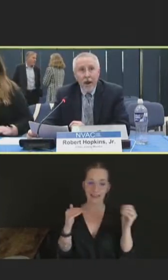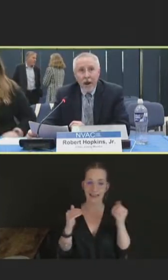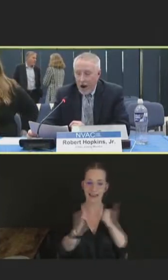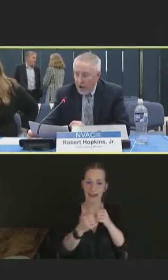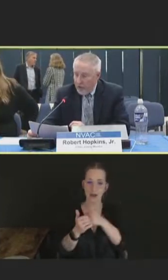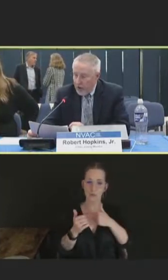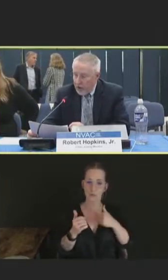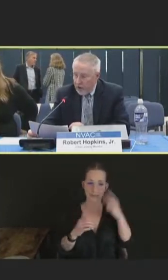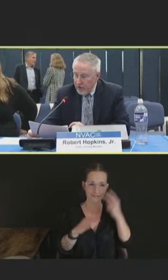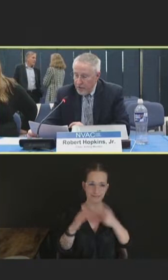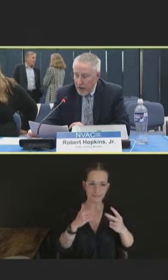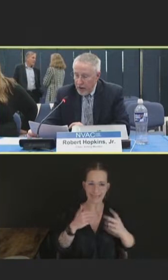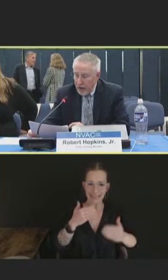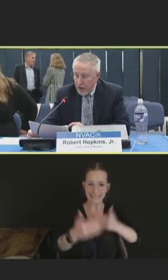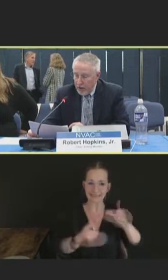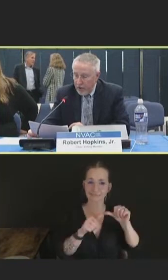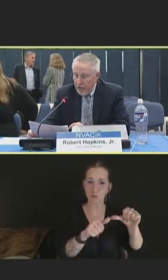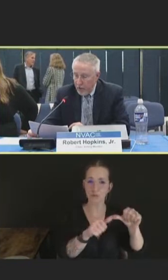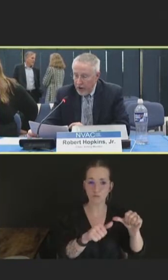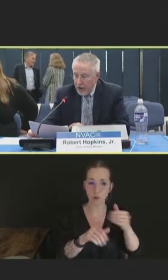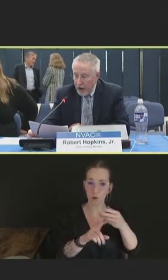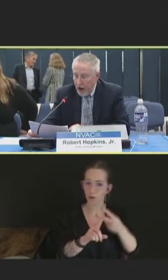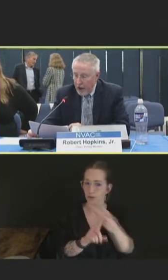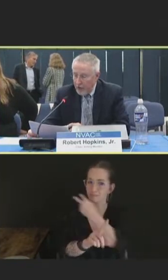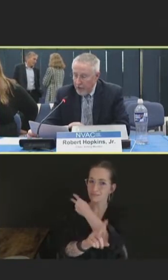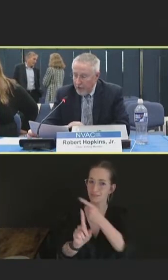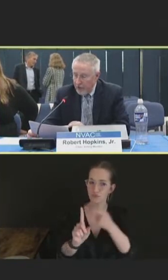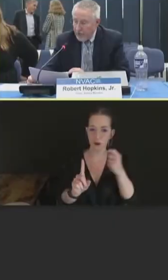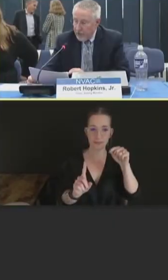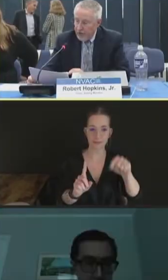Our speakers from this panel include Farida Ahmad from the Center for